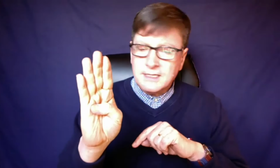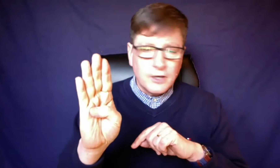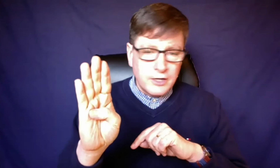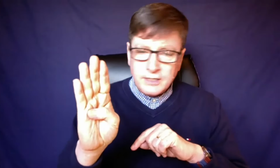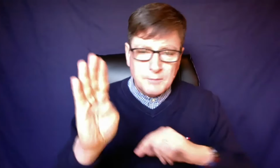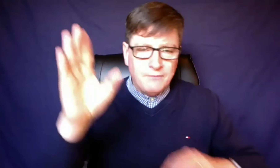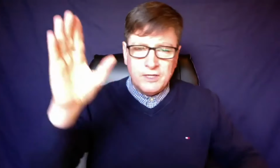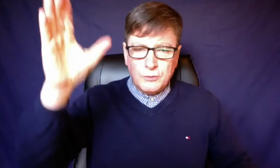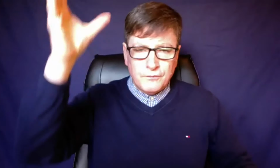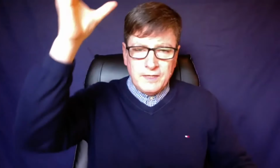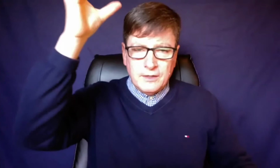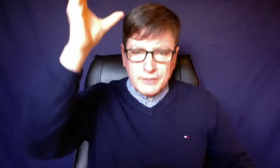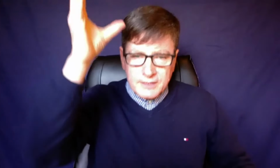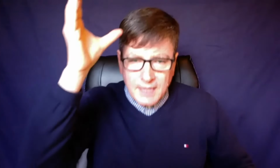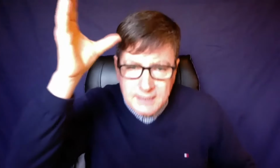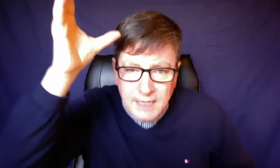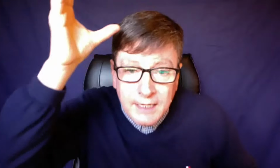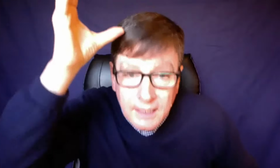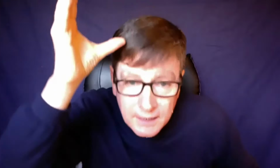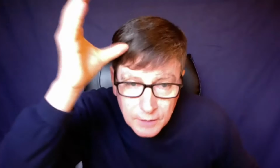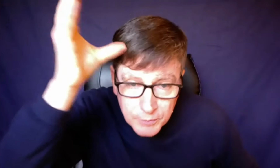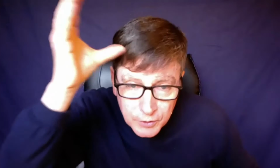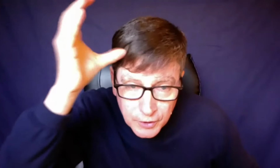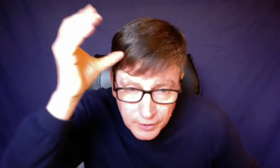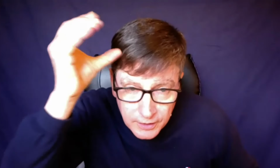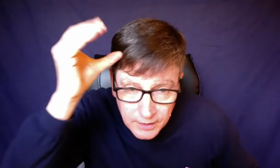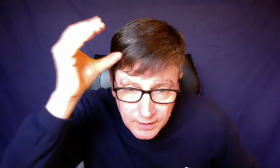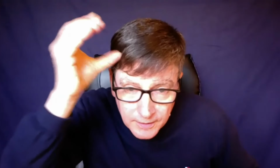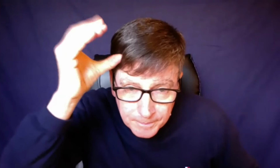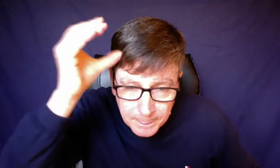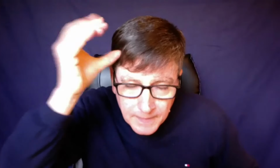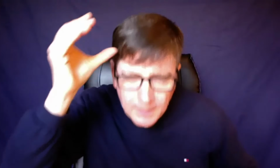colors, like the color blue that I'm wearing today, those are all